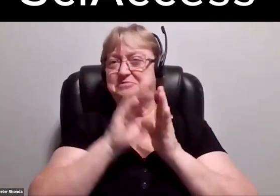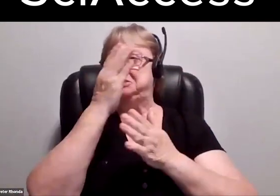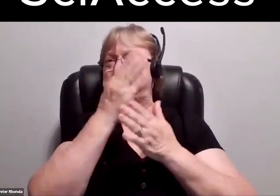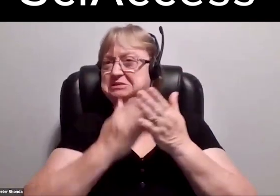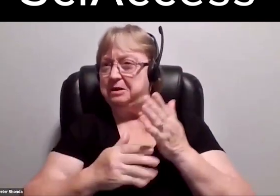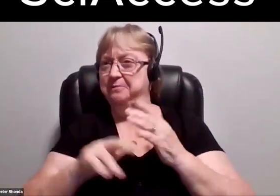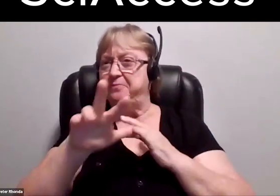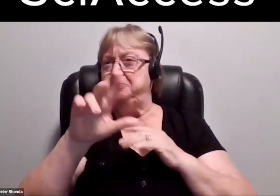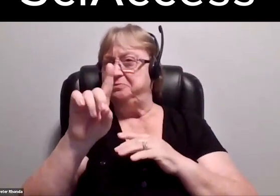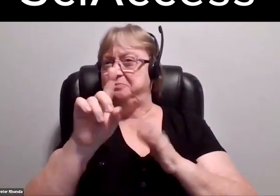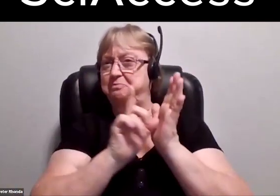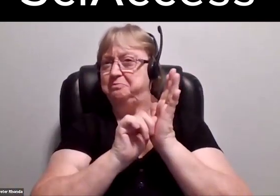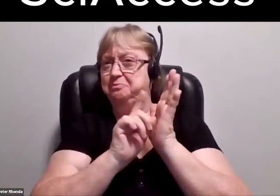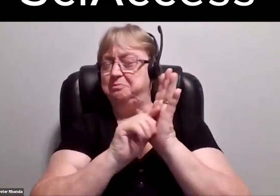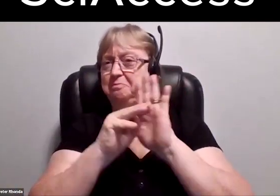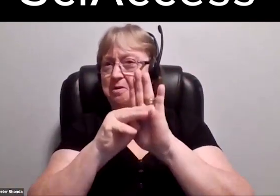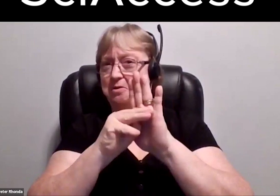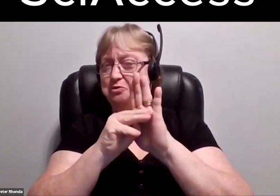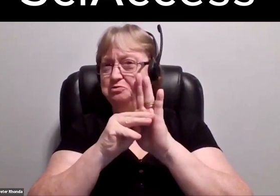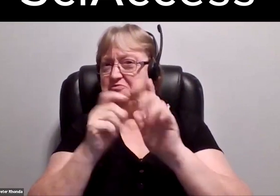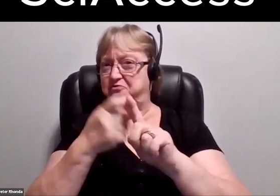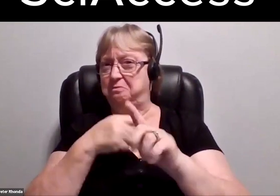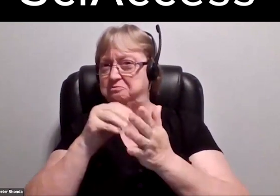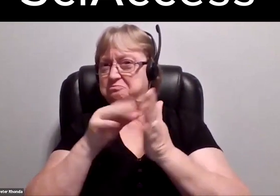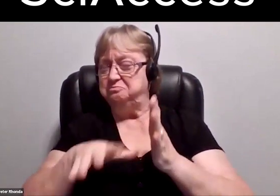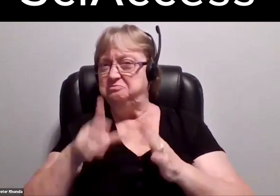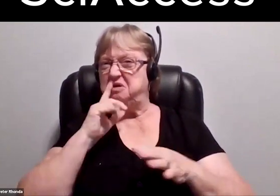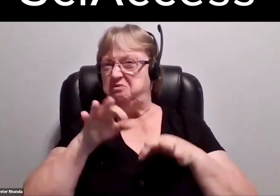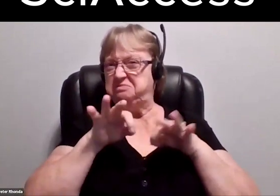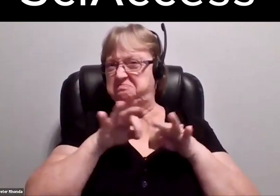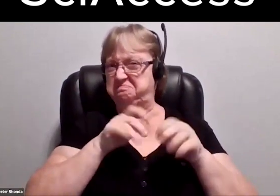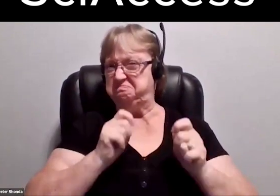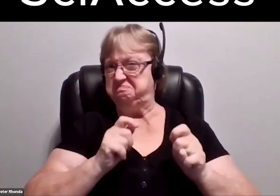models that the students have printed, so I'll just describe these real quickly.